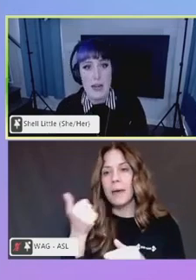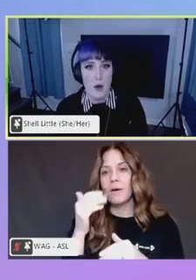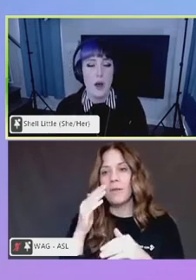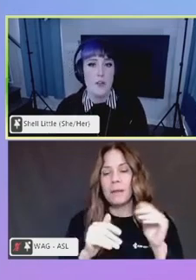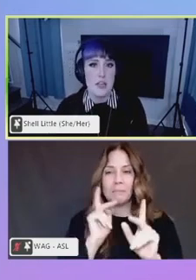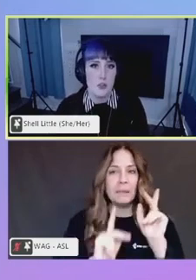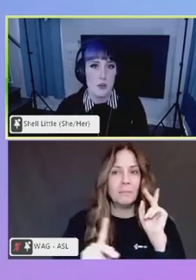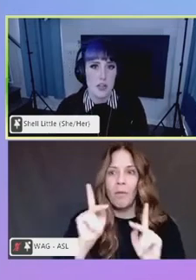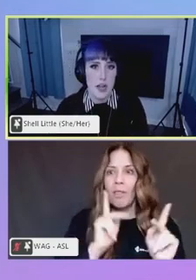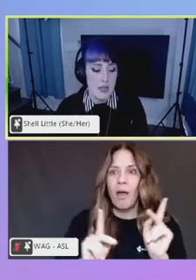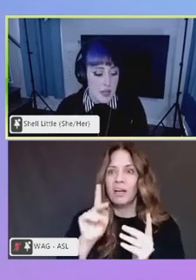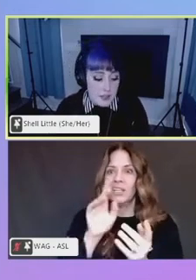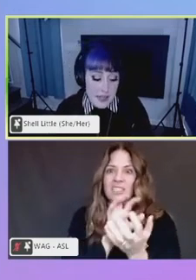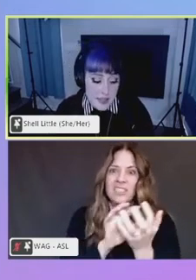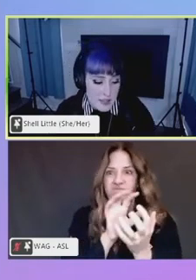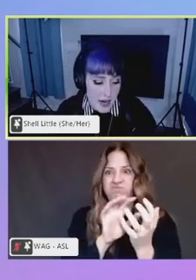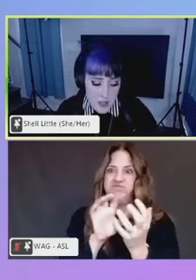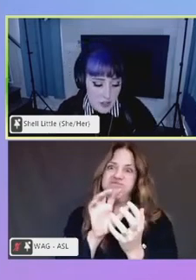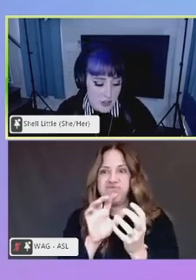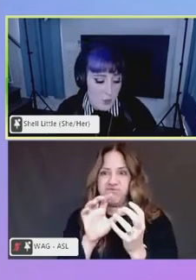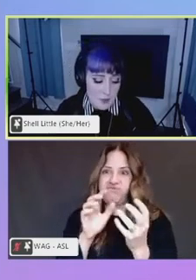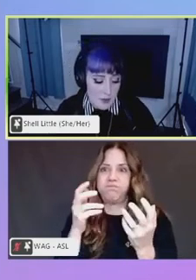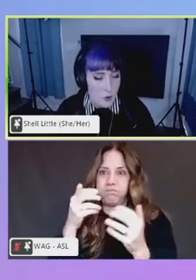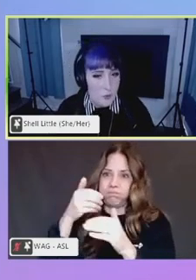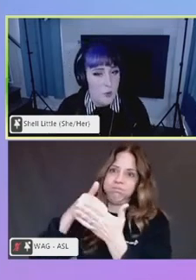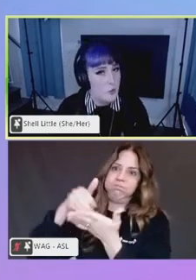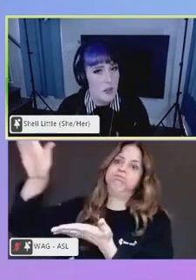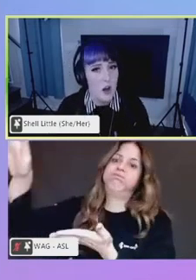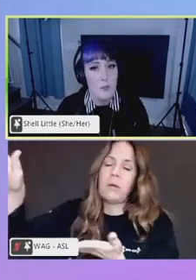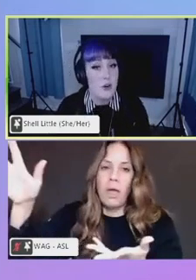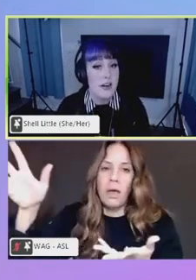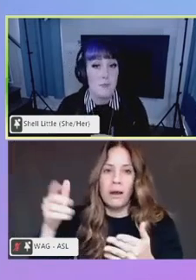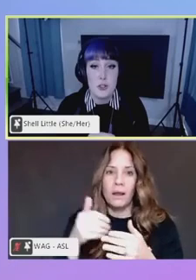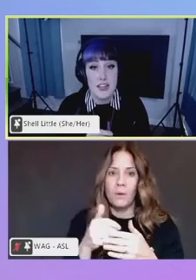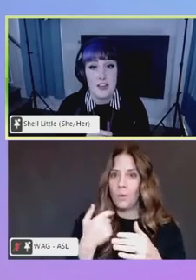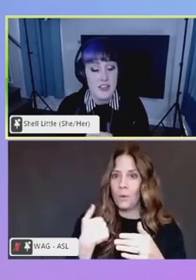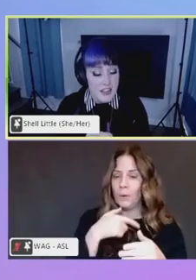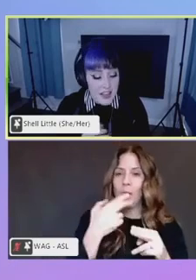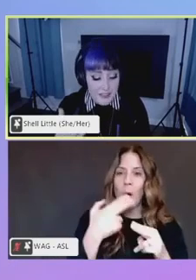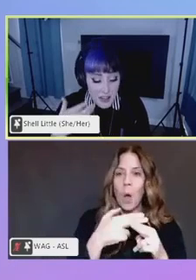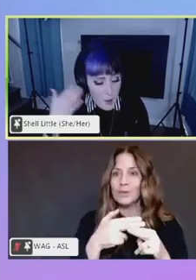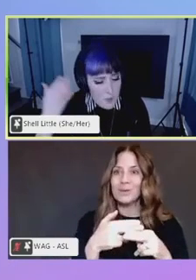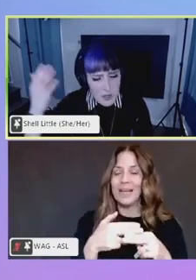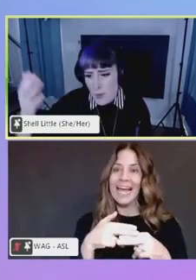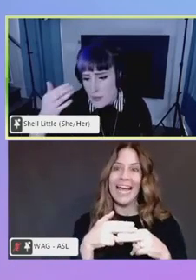hard. And I think people going into into accessibility going to like, hey, this job can be kind of tough, it is la